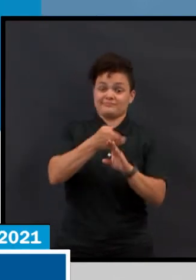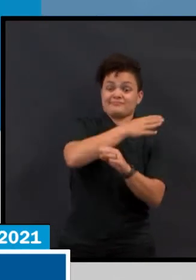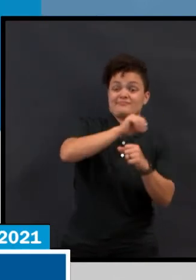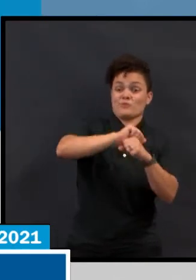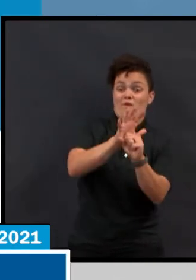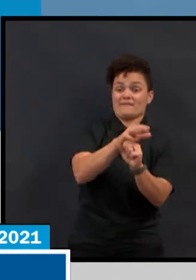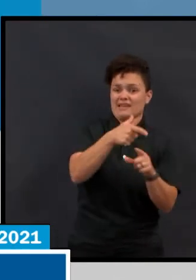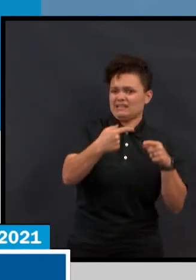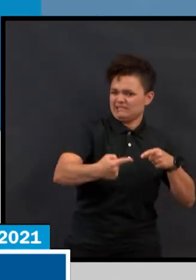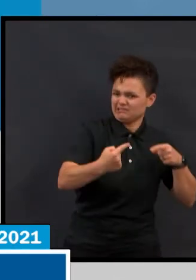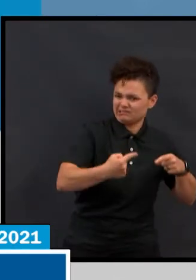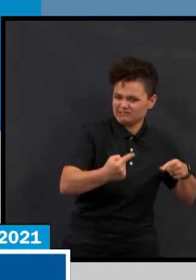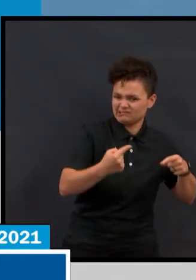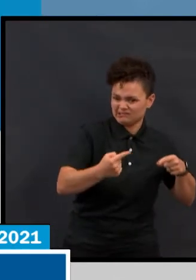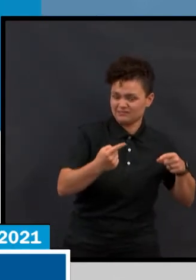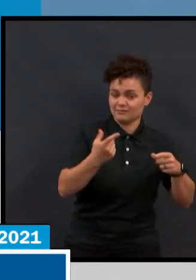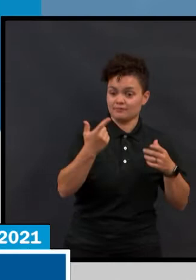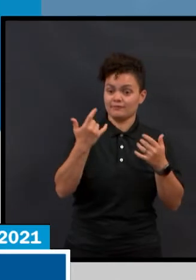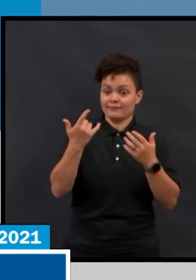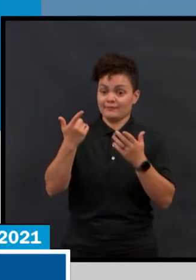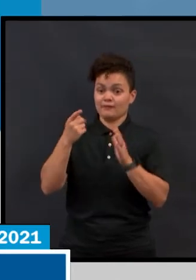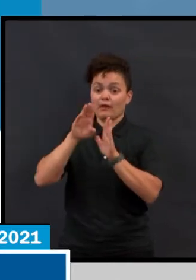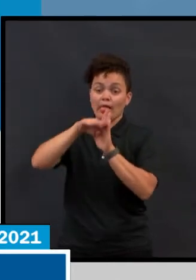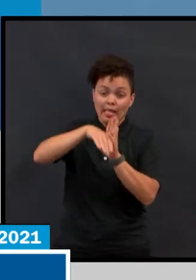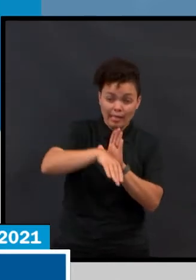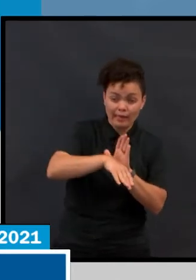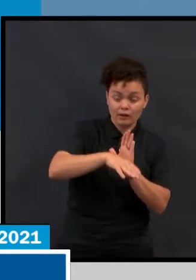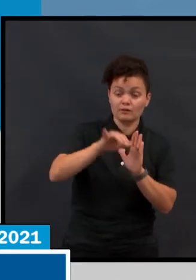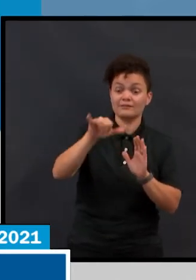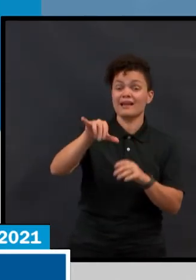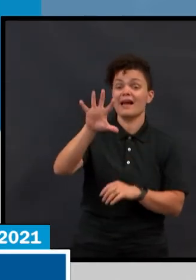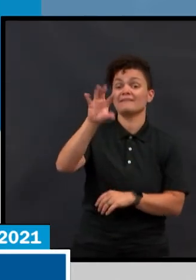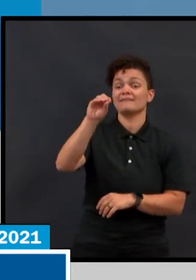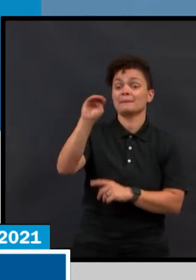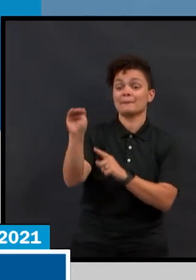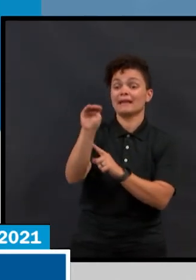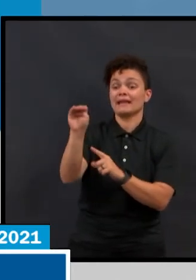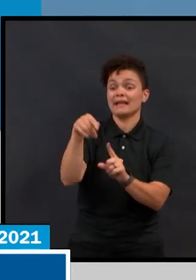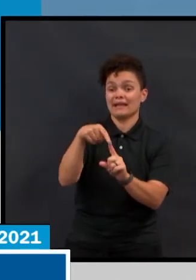businesses and this 50 million dollar fund from taxes we already received marijuana taxes